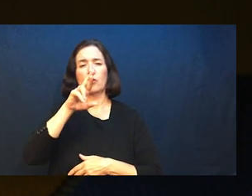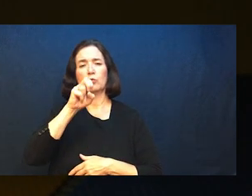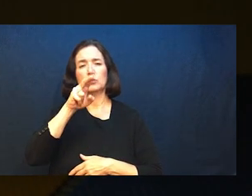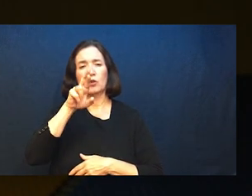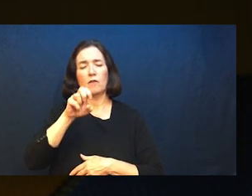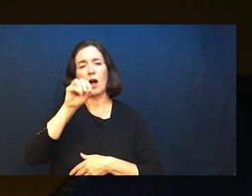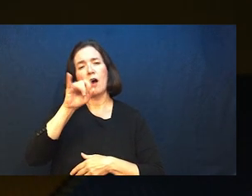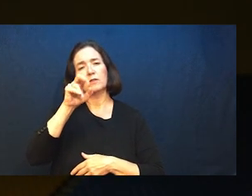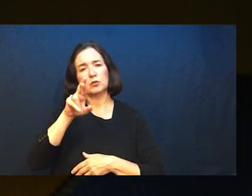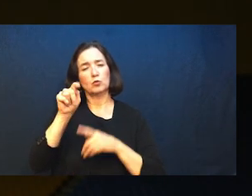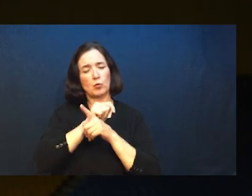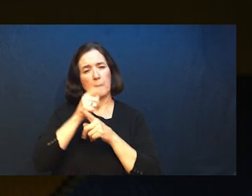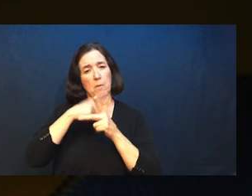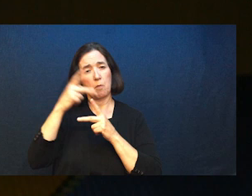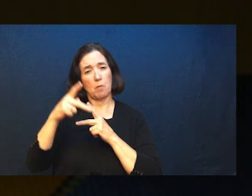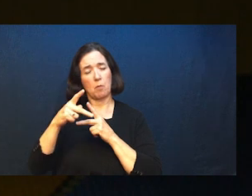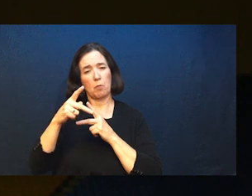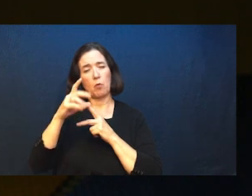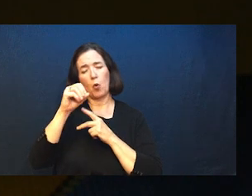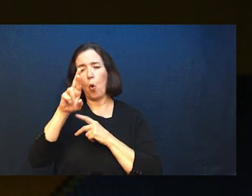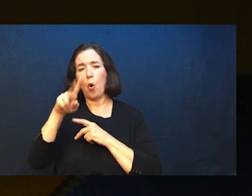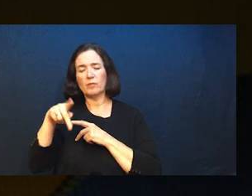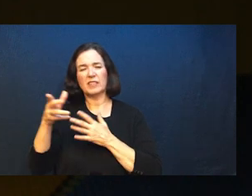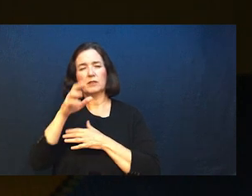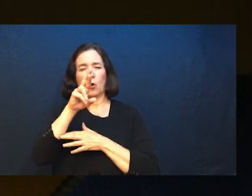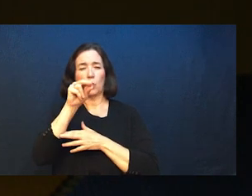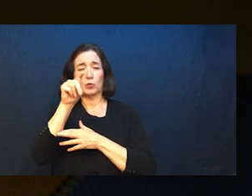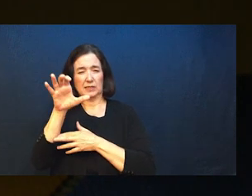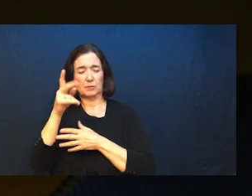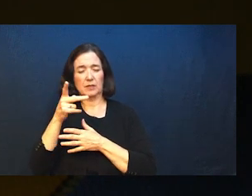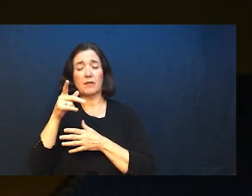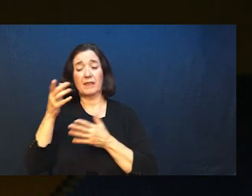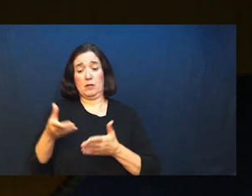We are particularly proud of our Reserve Officer Training Corps, the ROTC program,